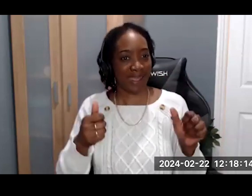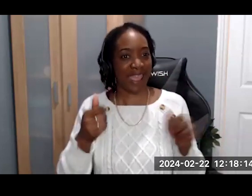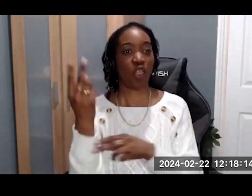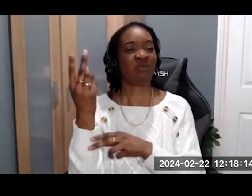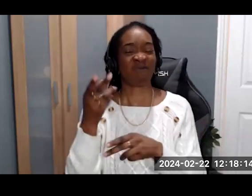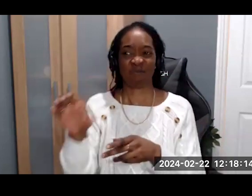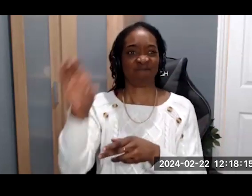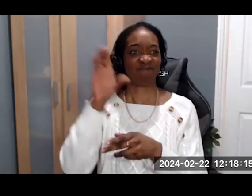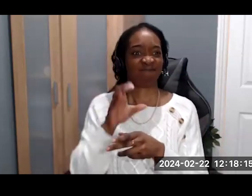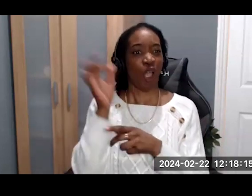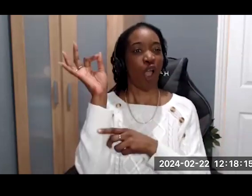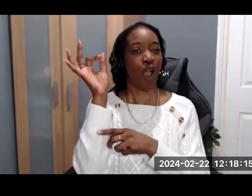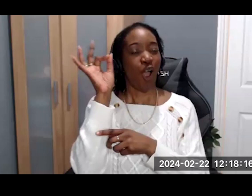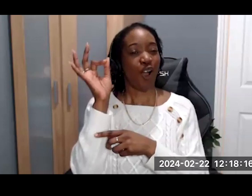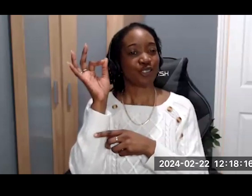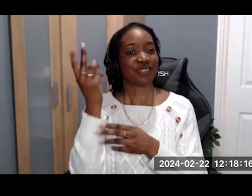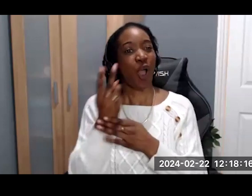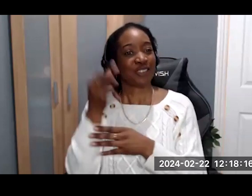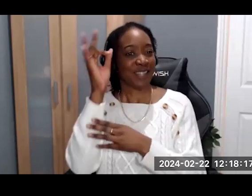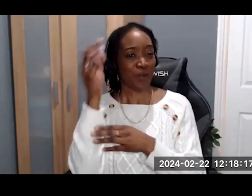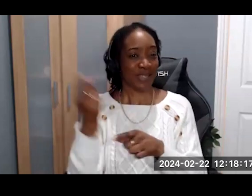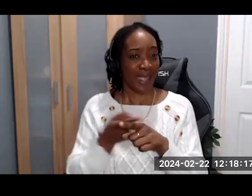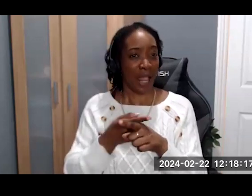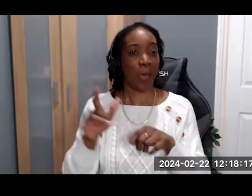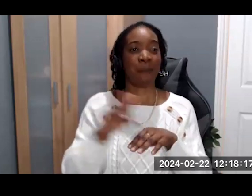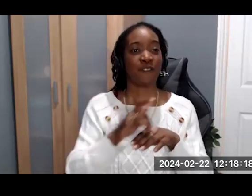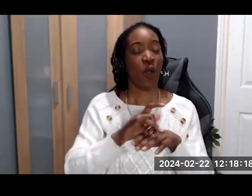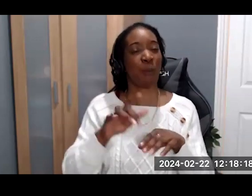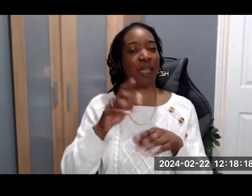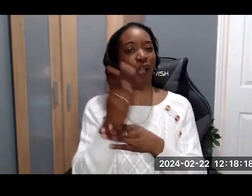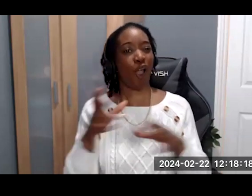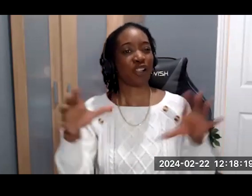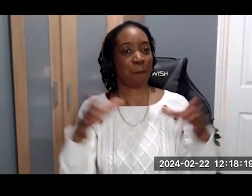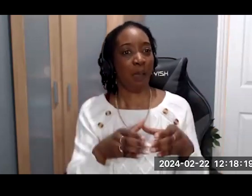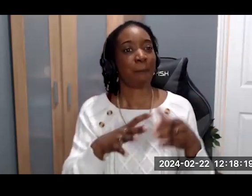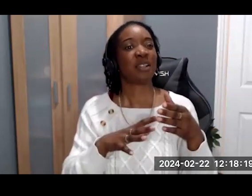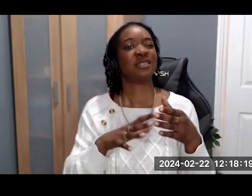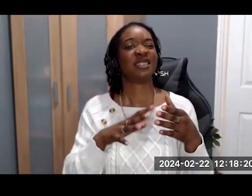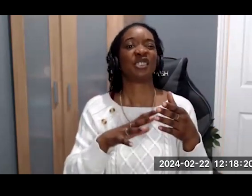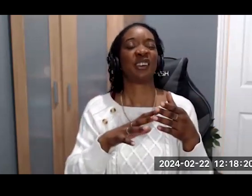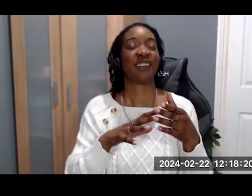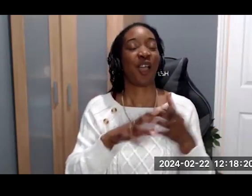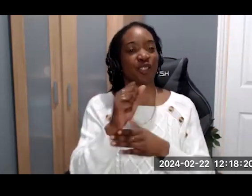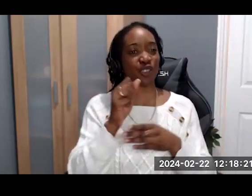performing arts department the Italian cultural Institute of London and the British Council and